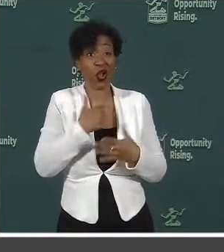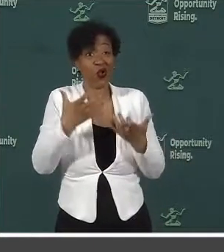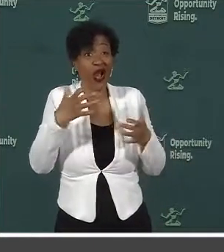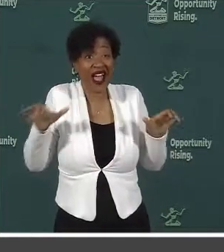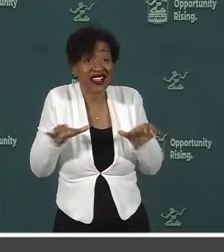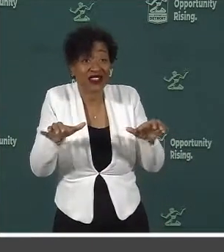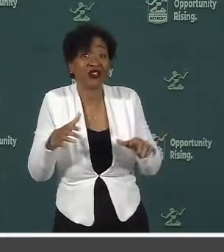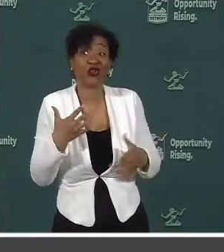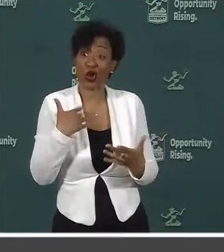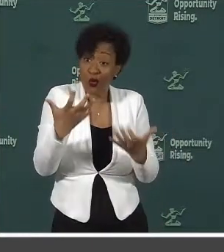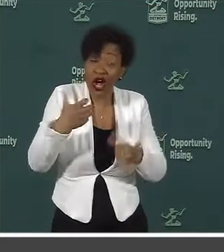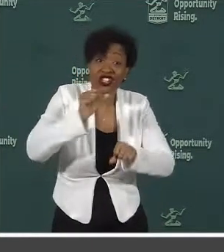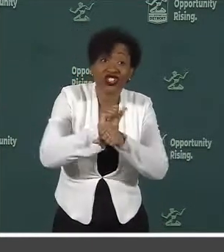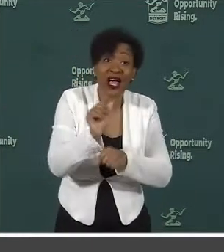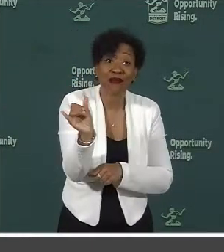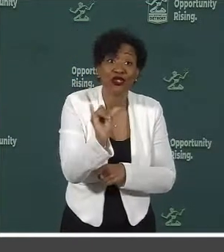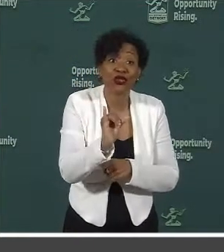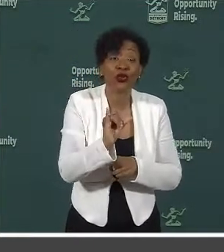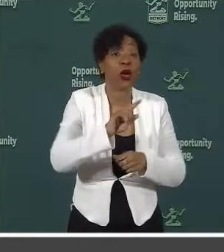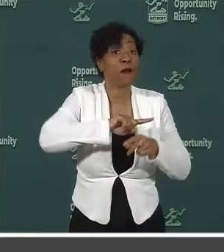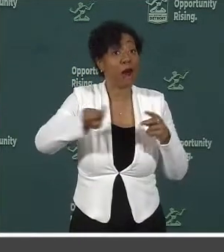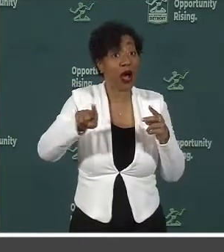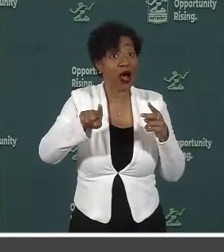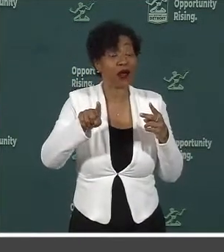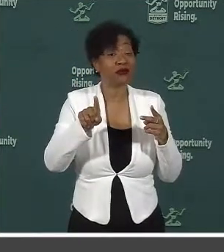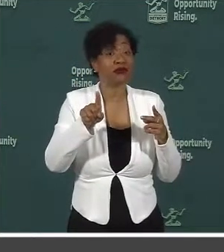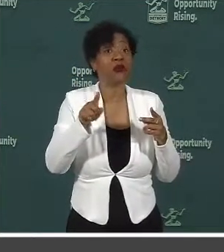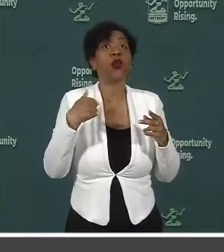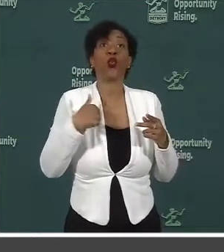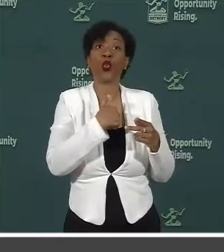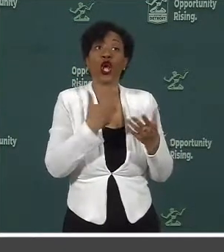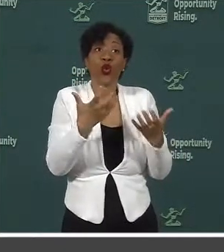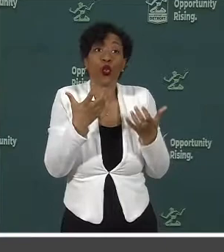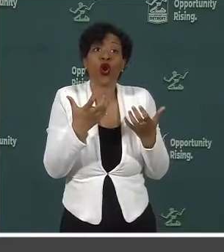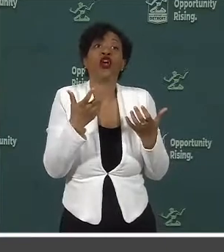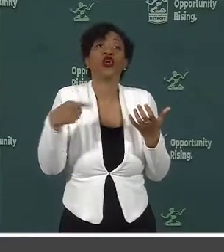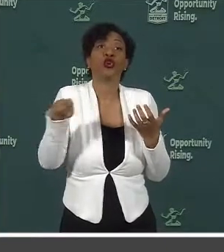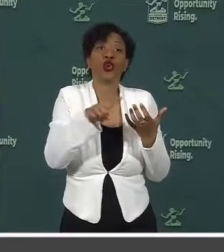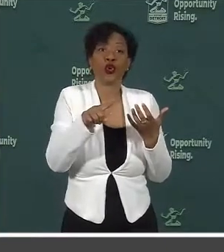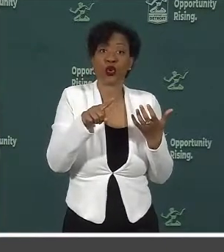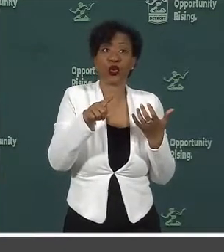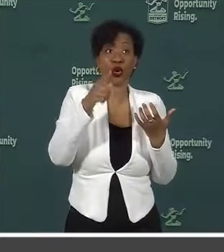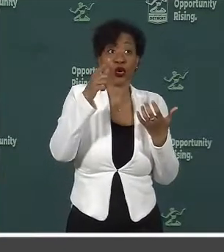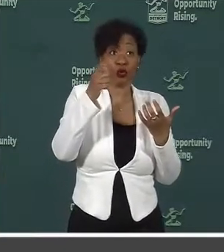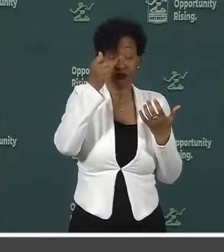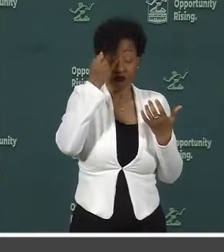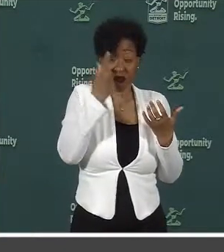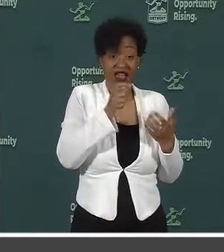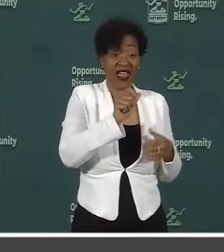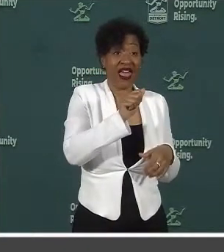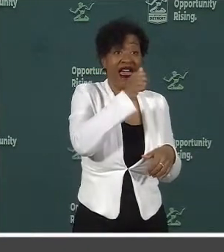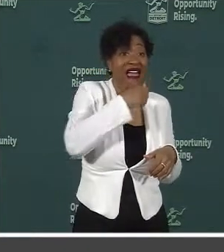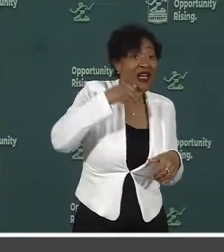SECOND WE'D LIKE YOU TO TAKE THE MONEY AMAZON PAYS YOU AND MAKE A PARK IN OUR NEIGHBORHOOD